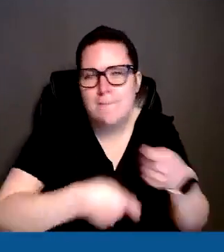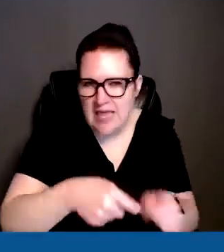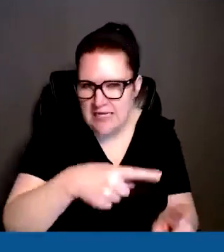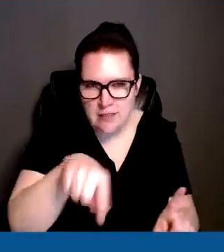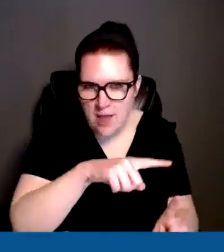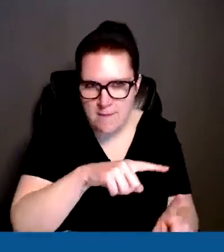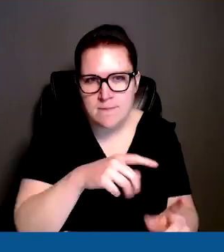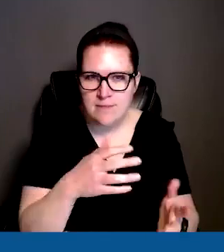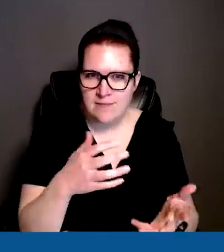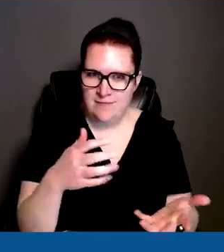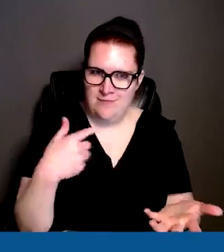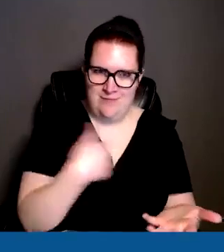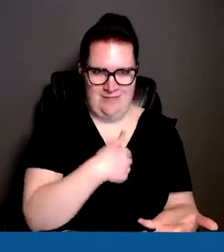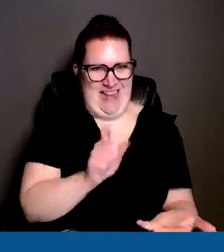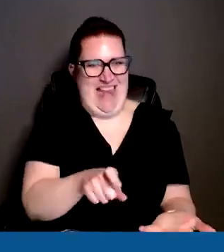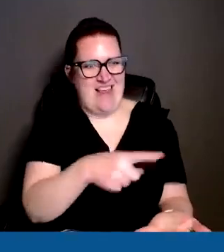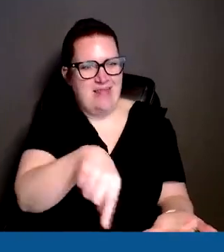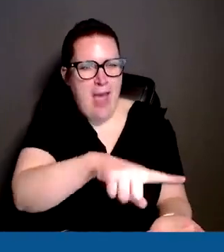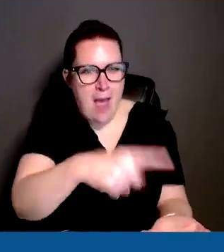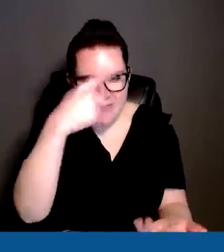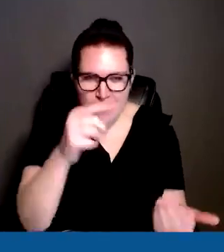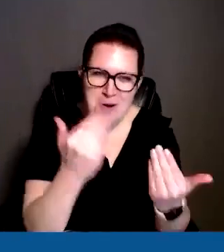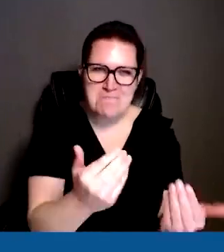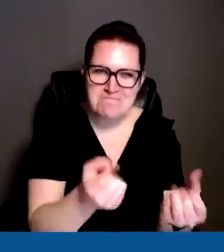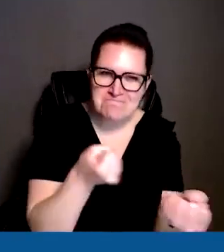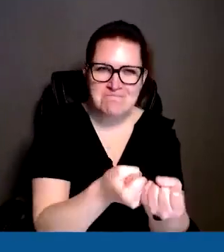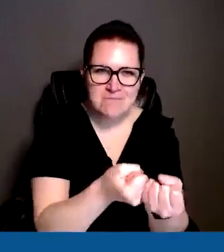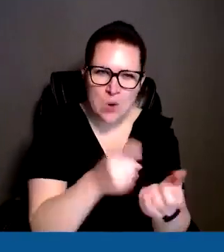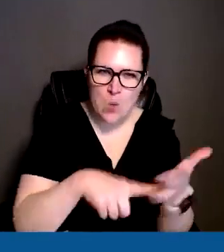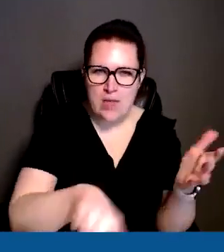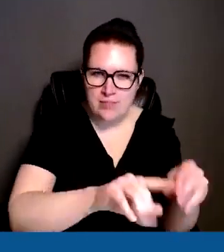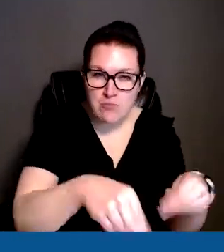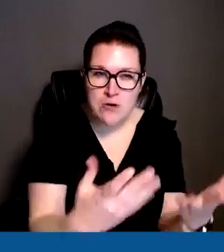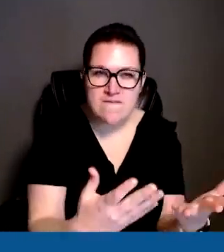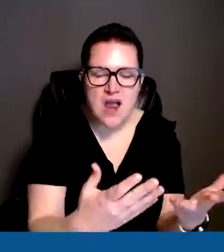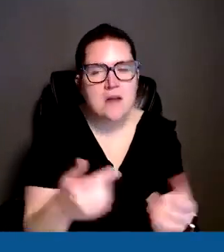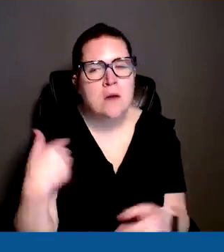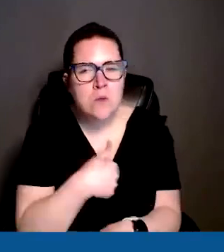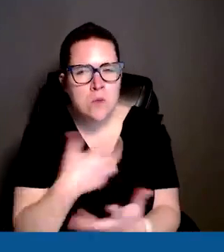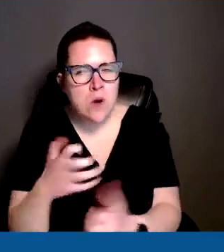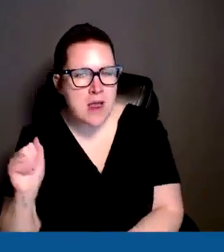they really are needed to do that the support that they are providing. And the other thing I would